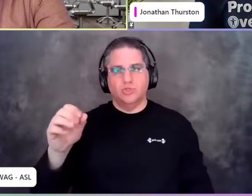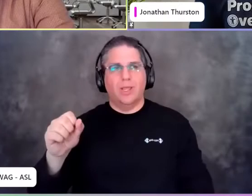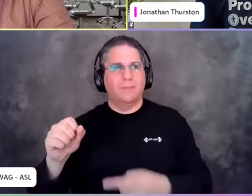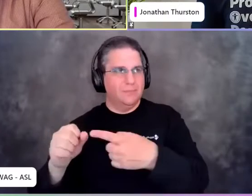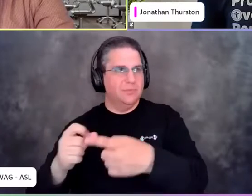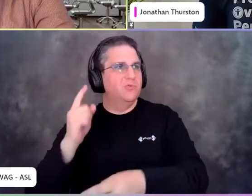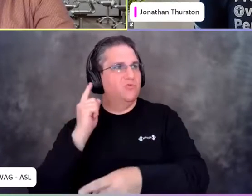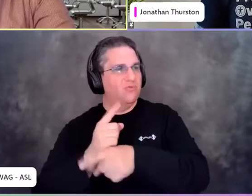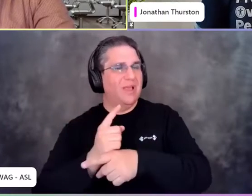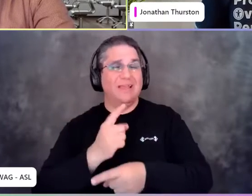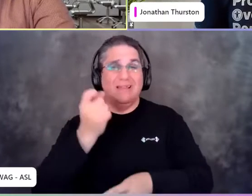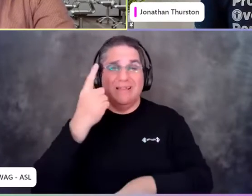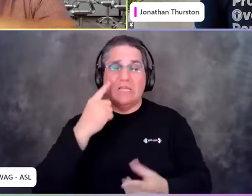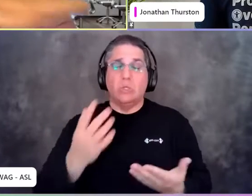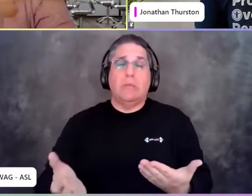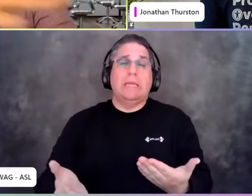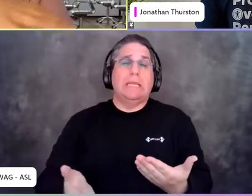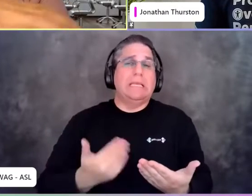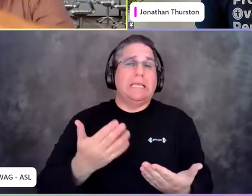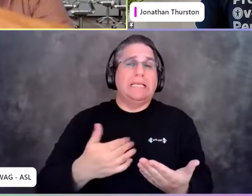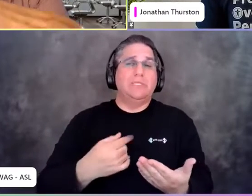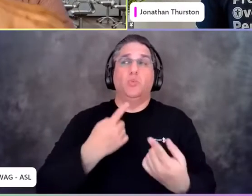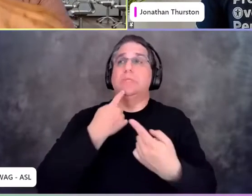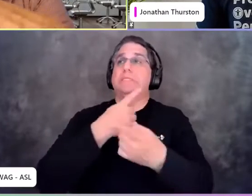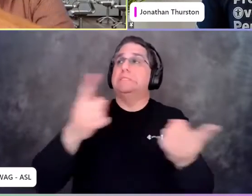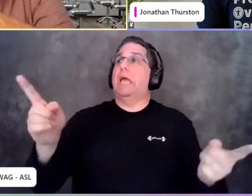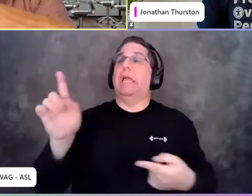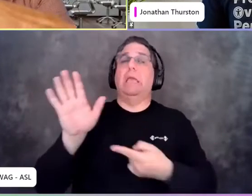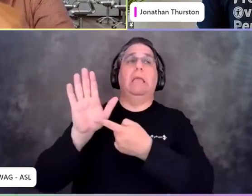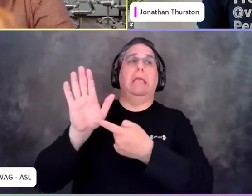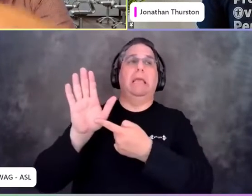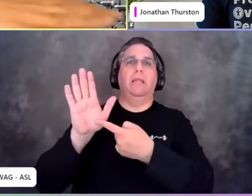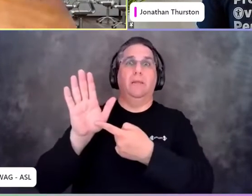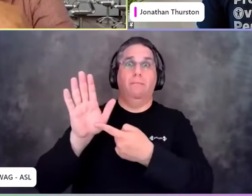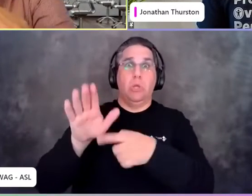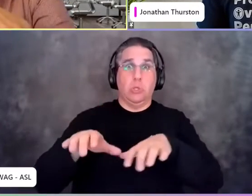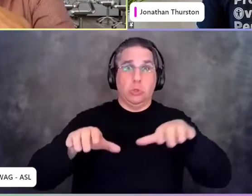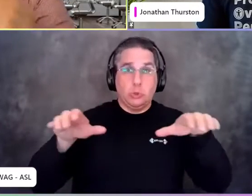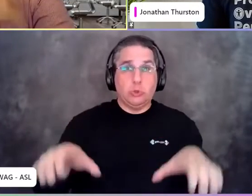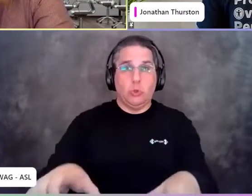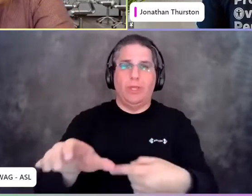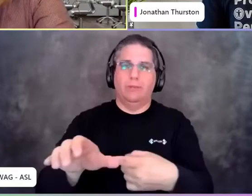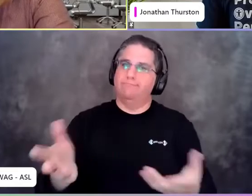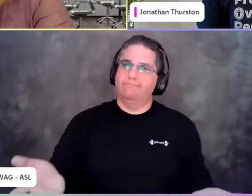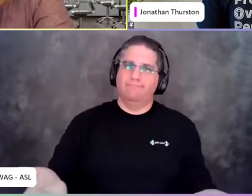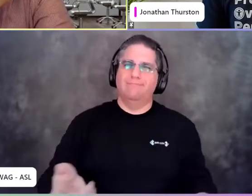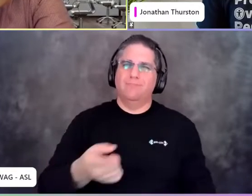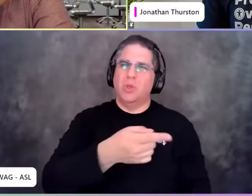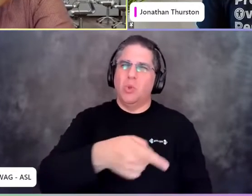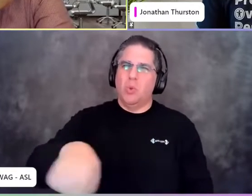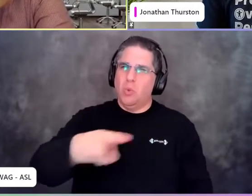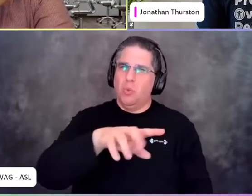have investment, what are you doing? You know? [JAMES] It's super easy to have